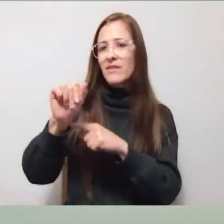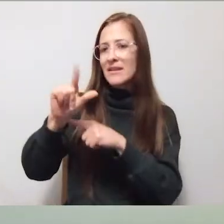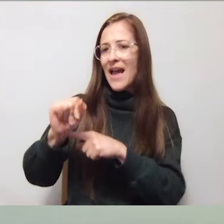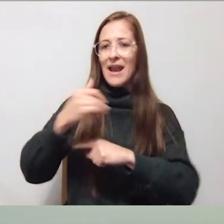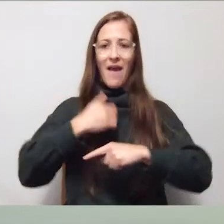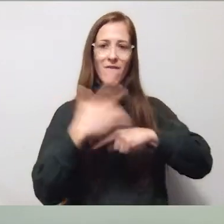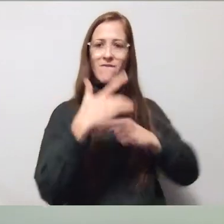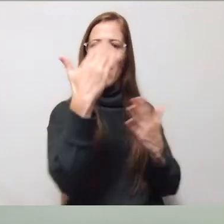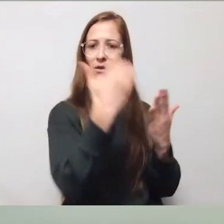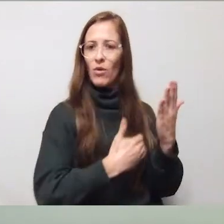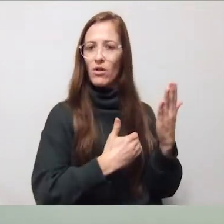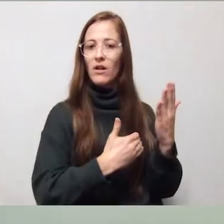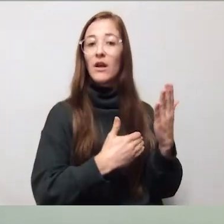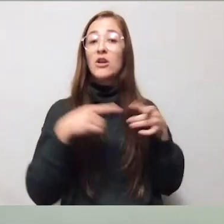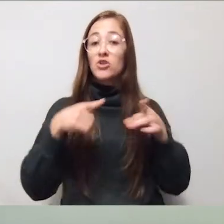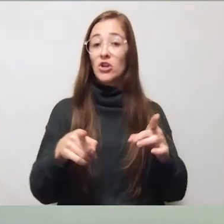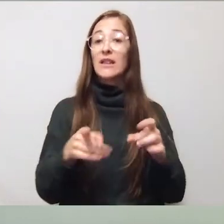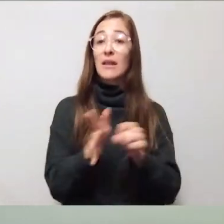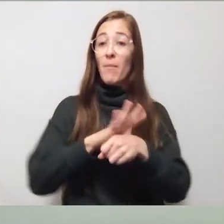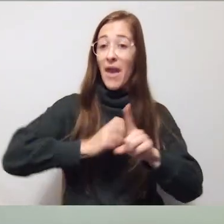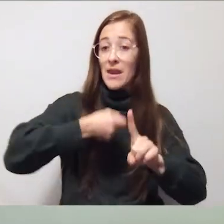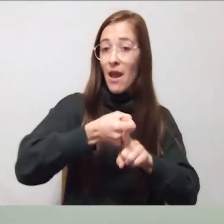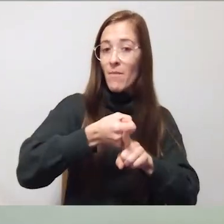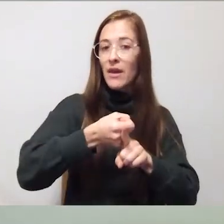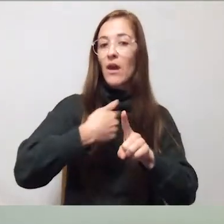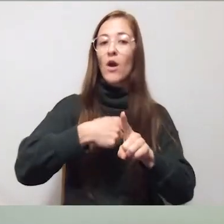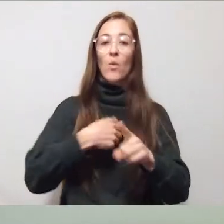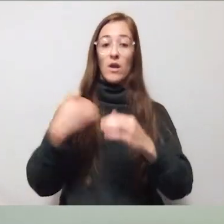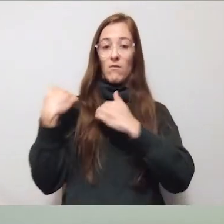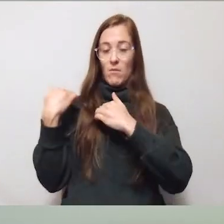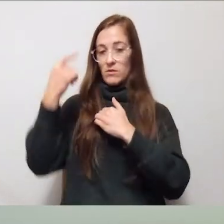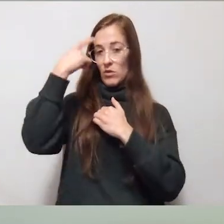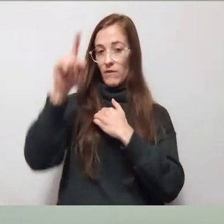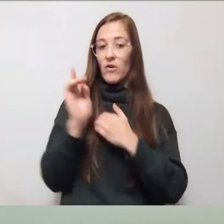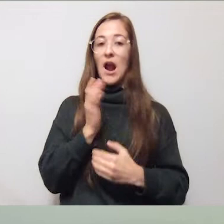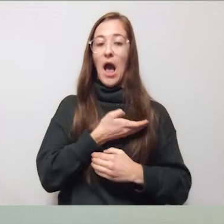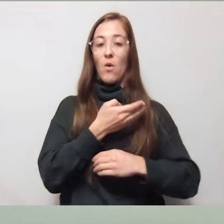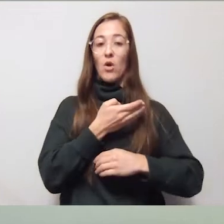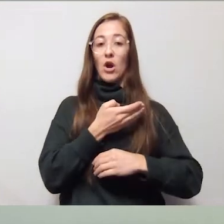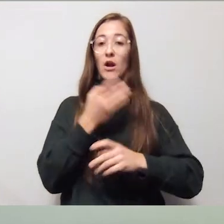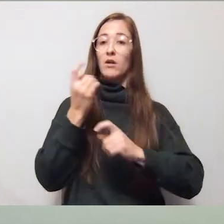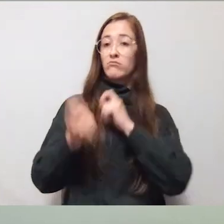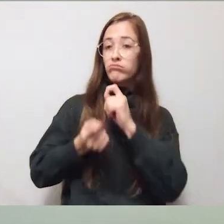and I can tell you what happened during the pandemic is not only were we responsible for our traditional base of customers,